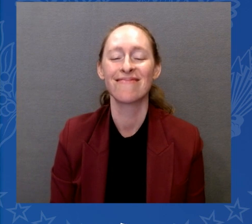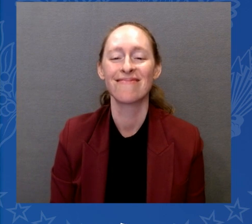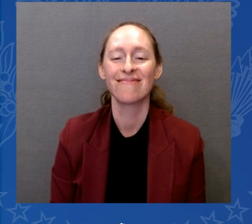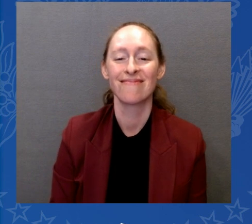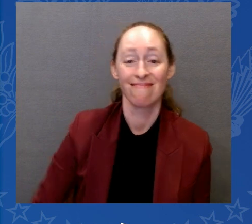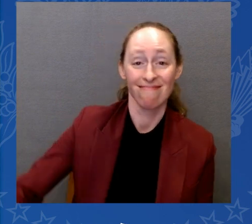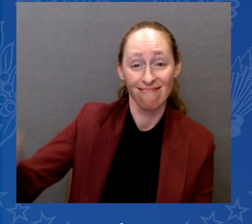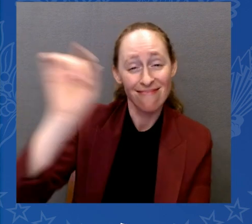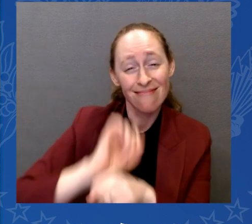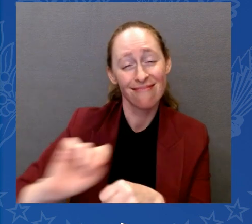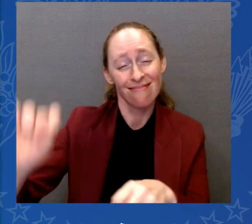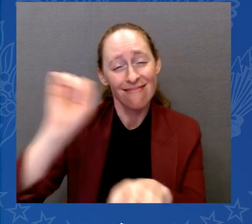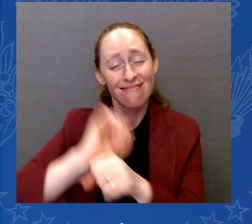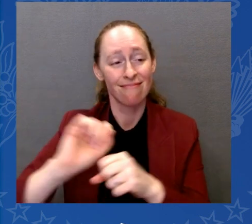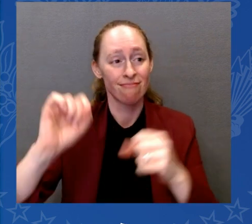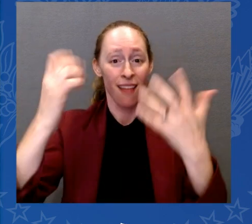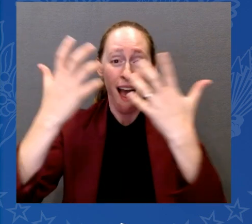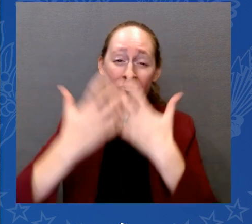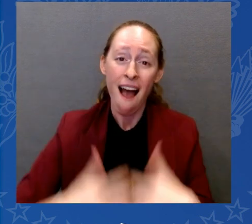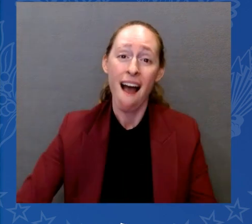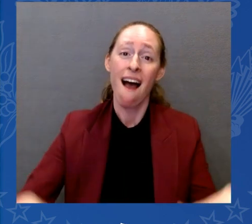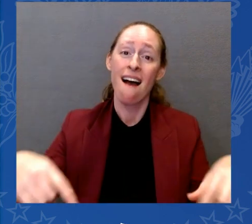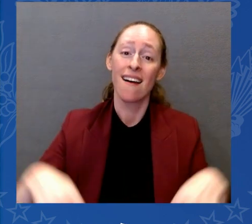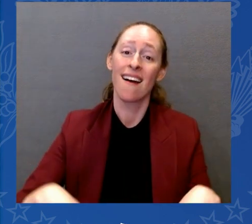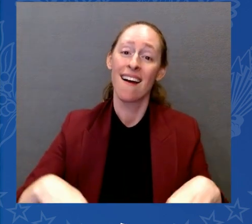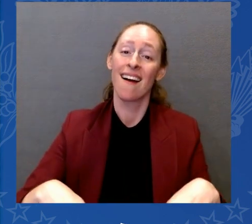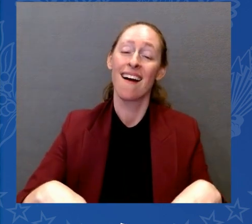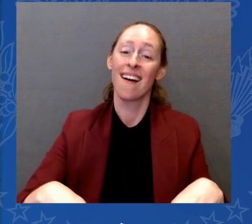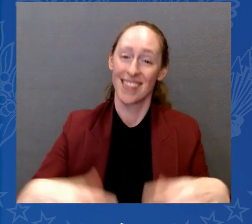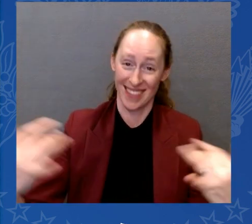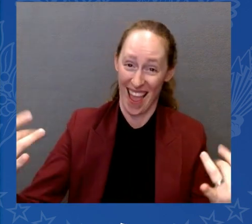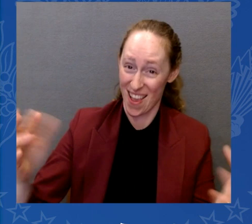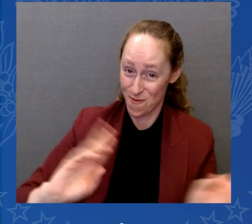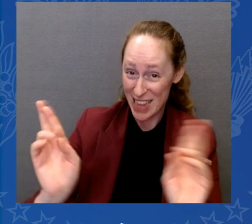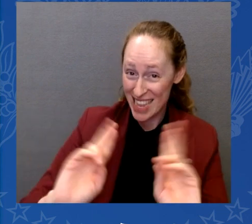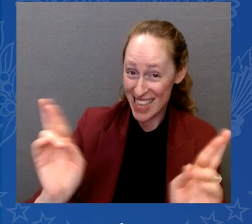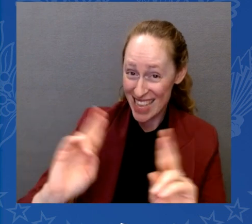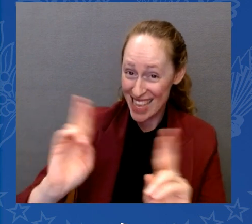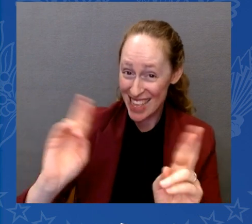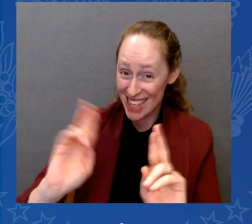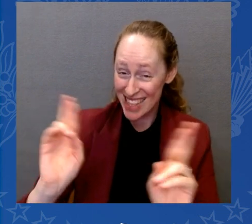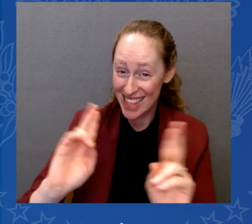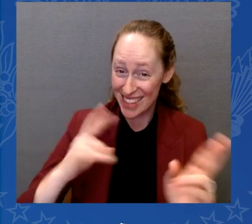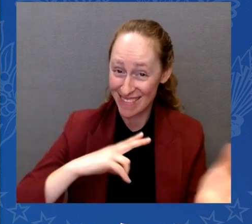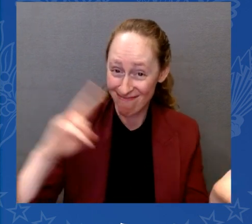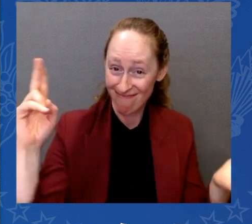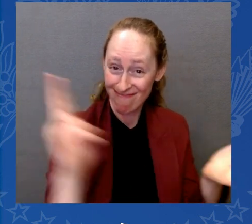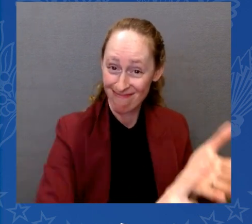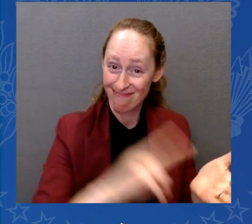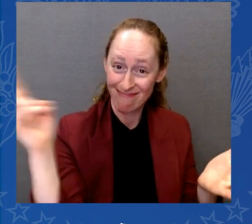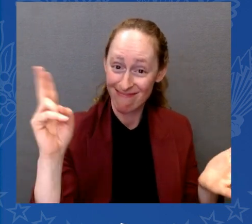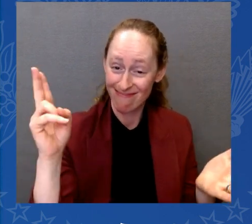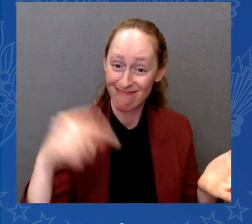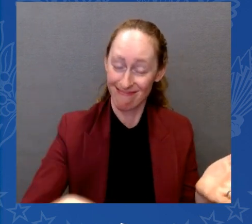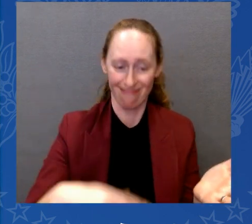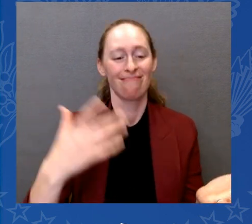declaring Camp Hale-Continental Divide National Monument. God bless you all. And thank you for what you've done.